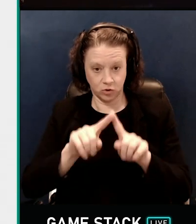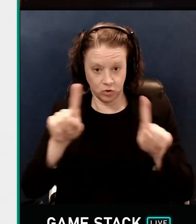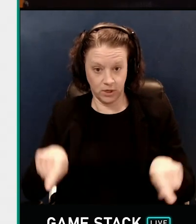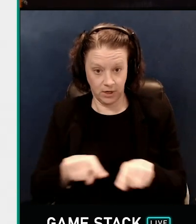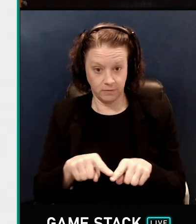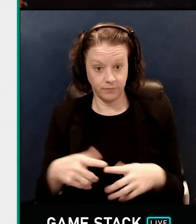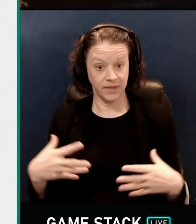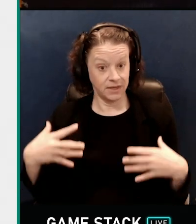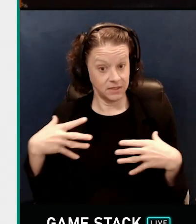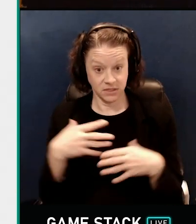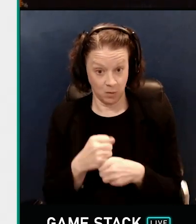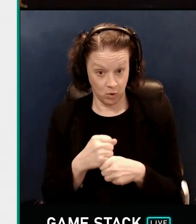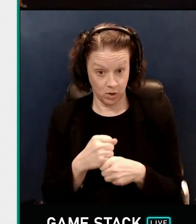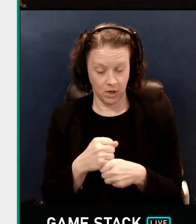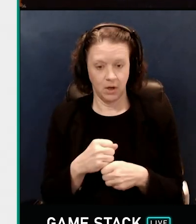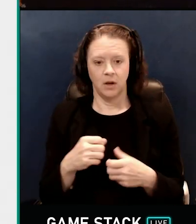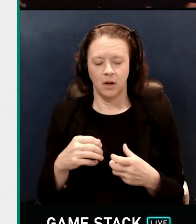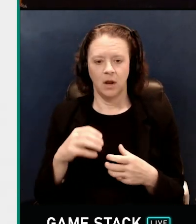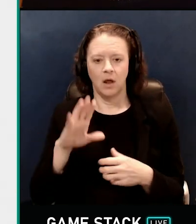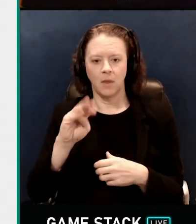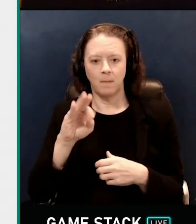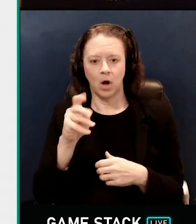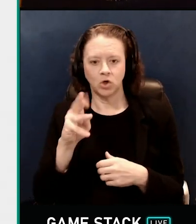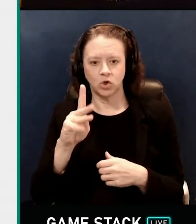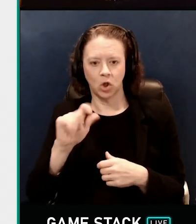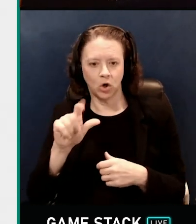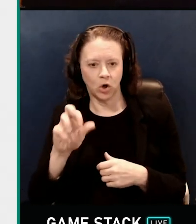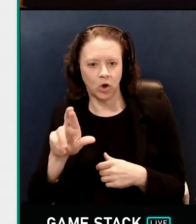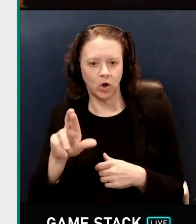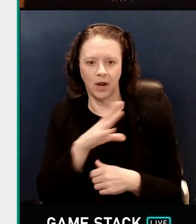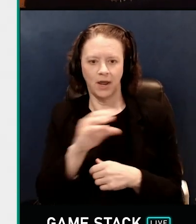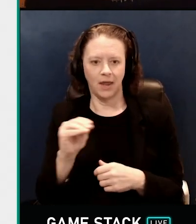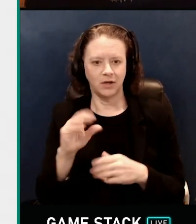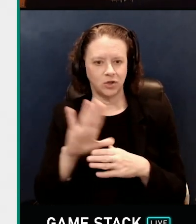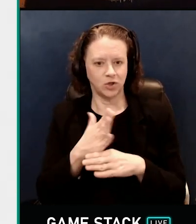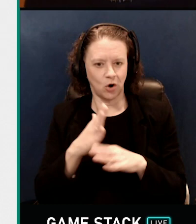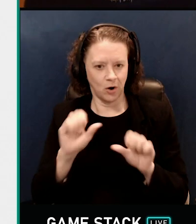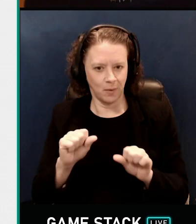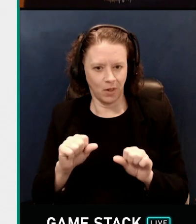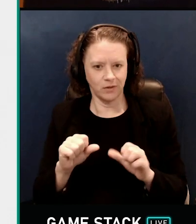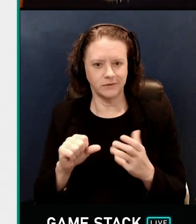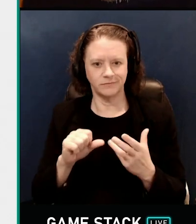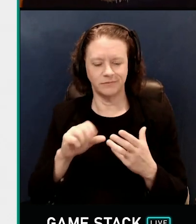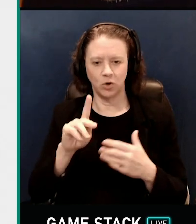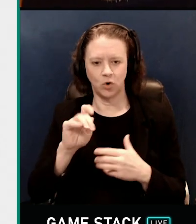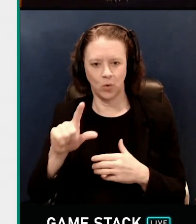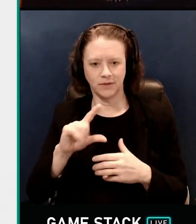In summary, the modular and shareable tool set is easy to maintain and contribute.